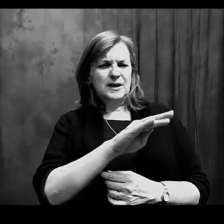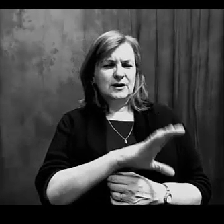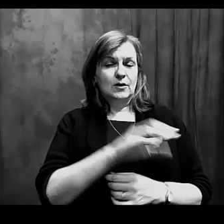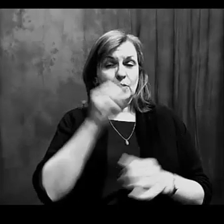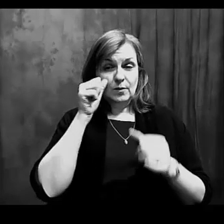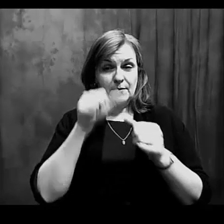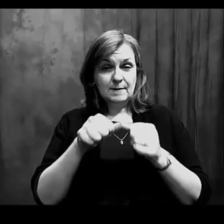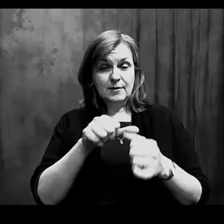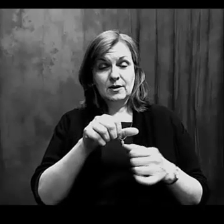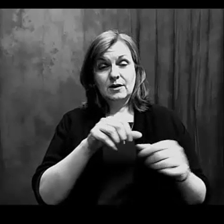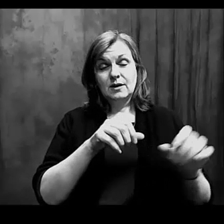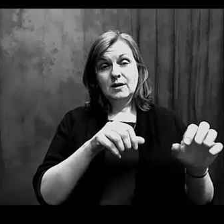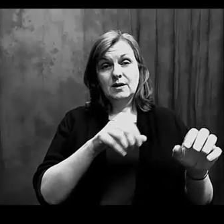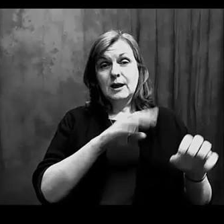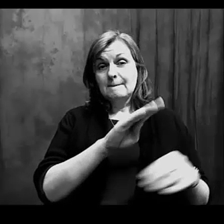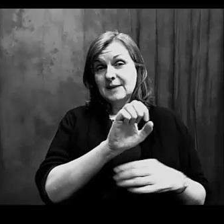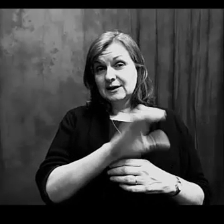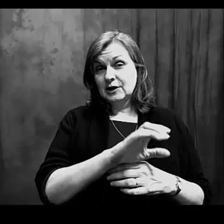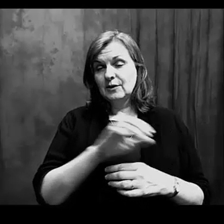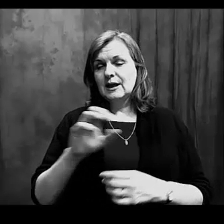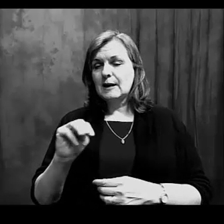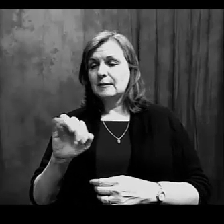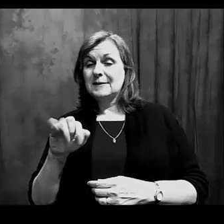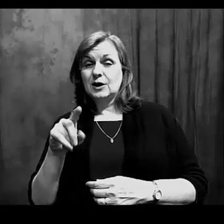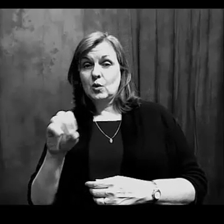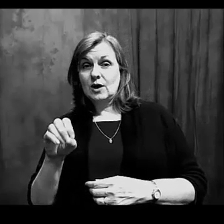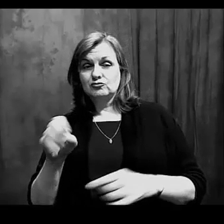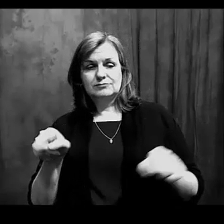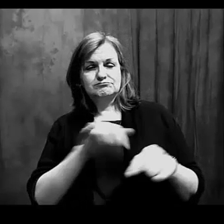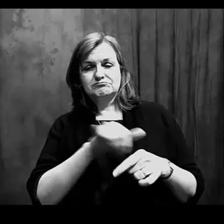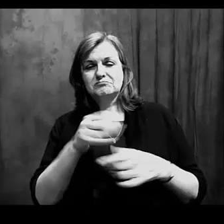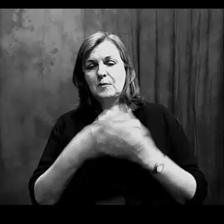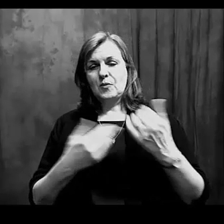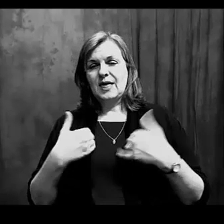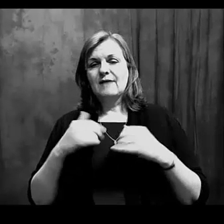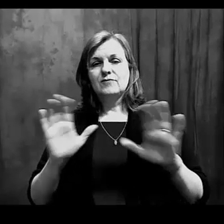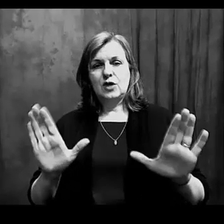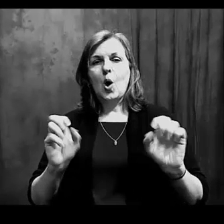and mitochondria both have their own chromosomes